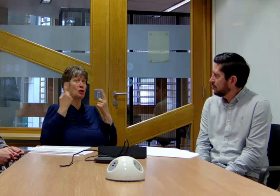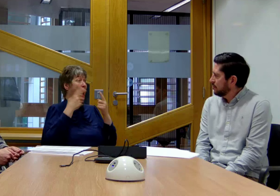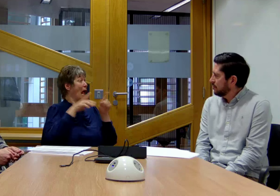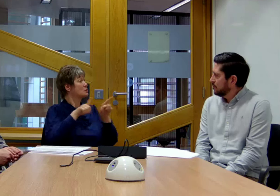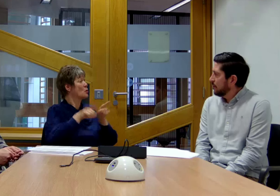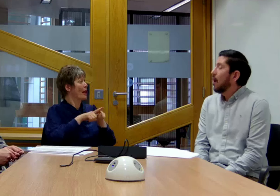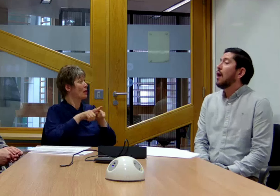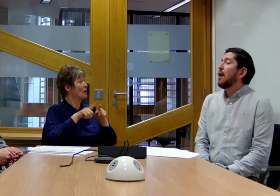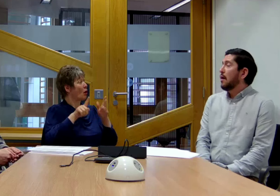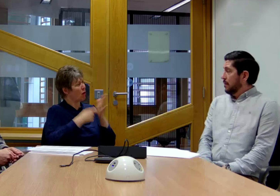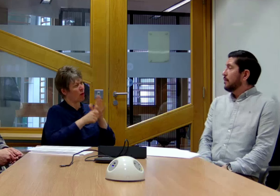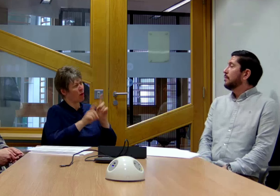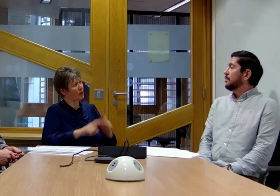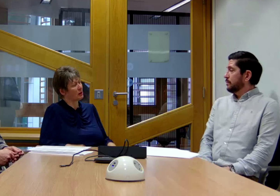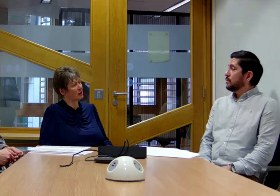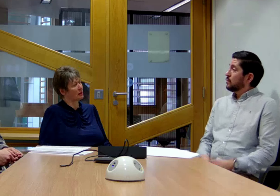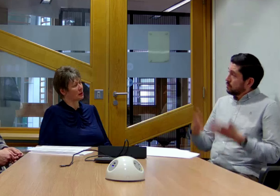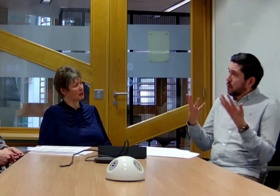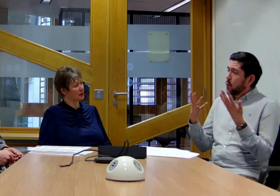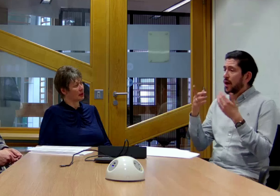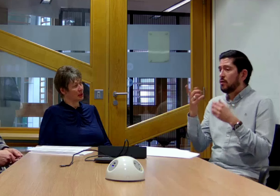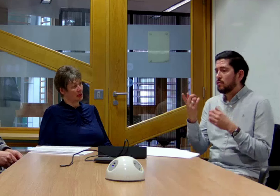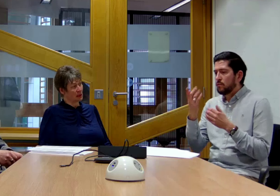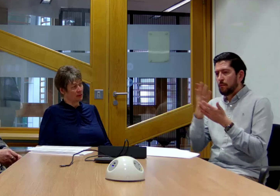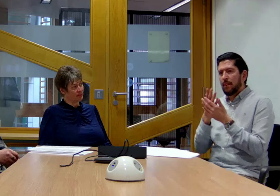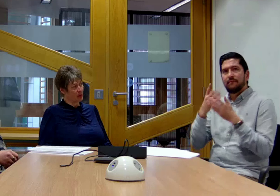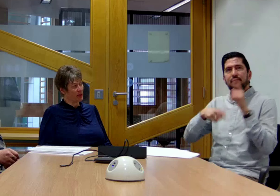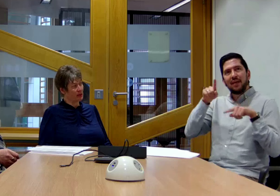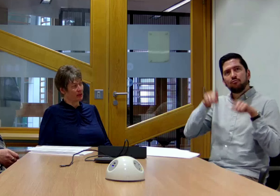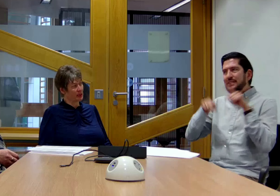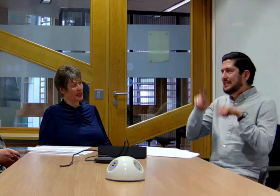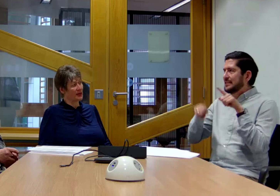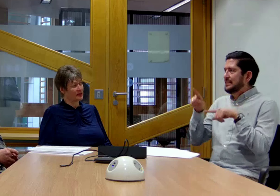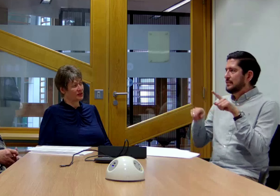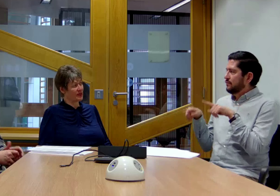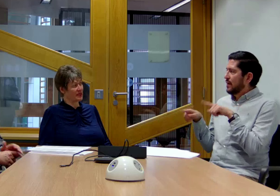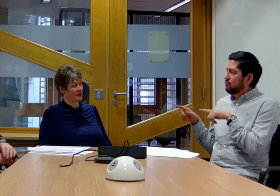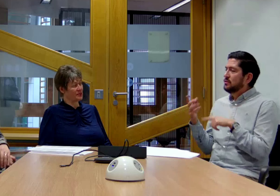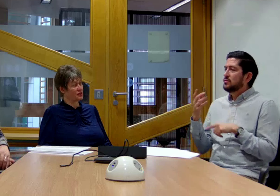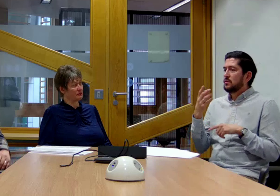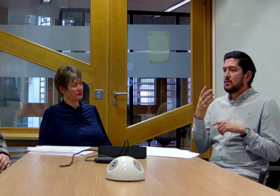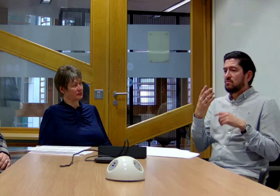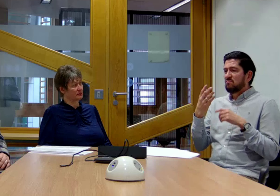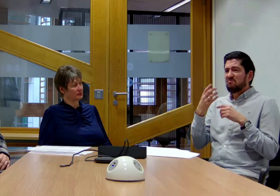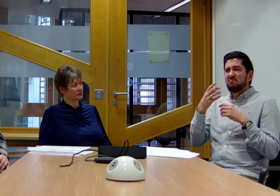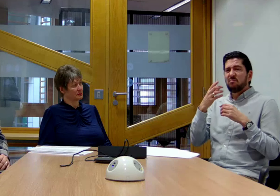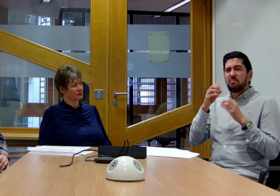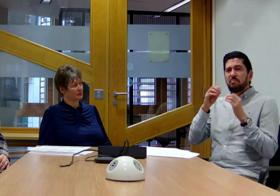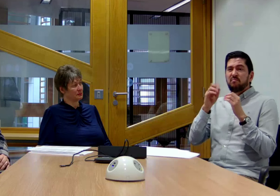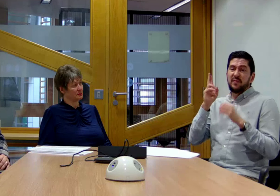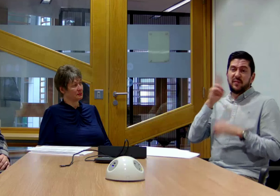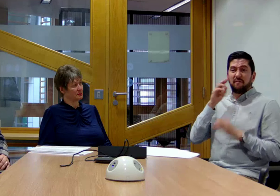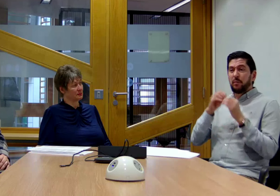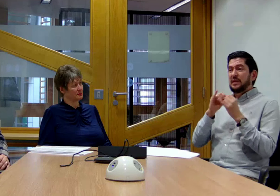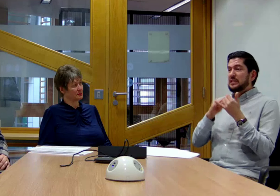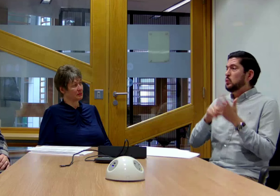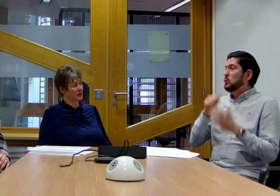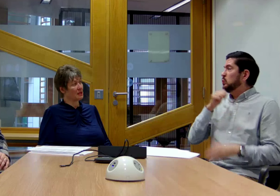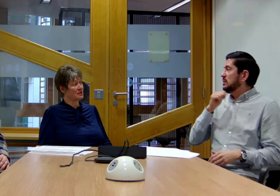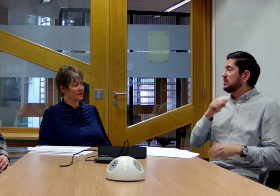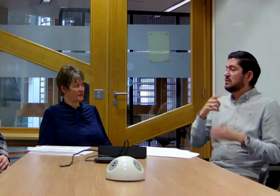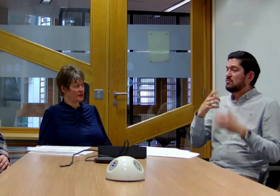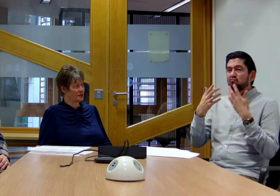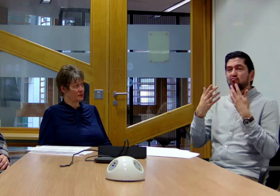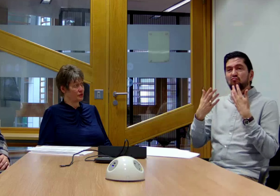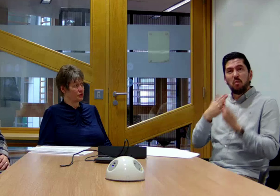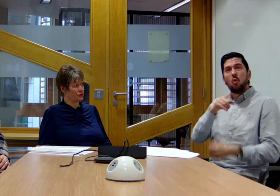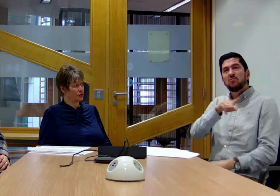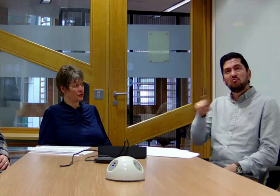Mark: Well, I think it varies.